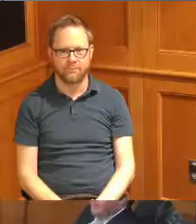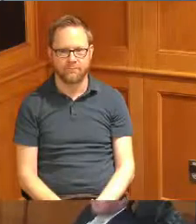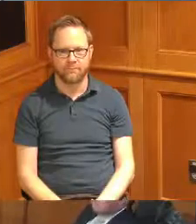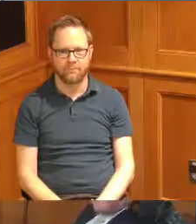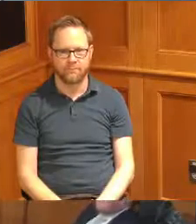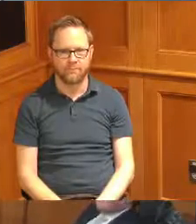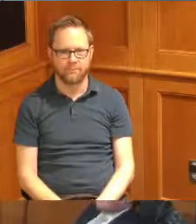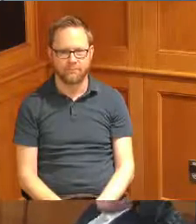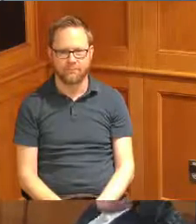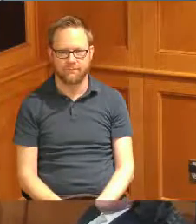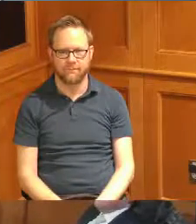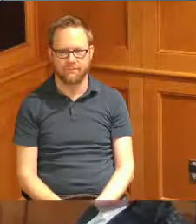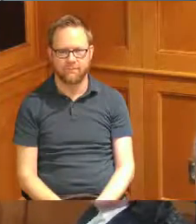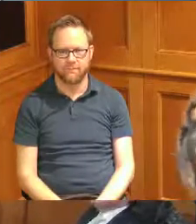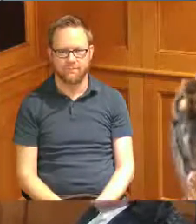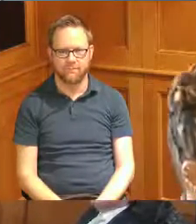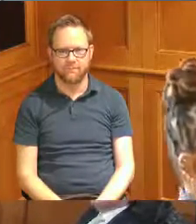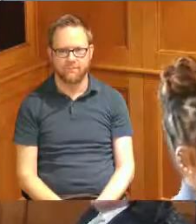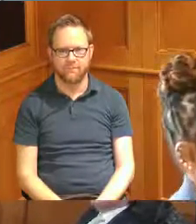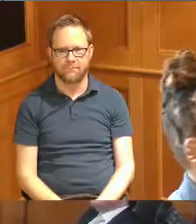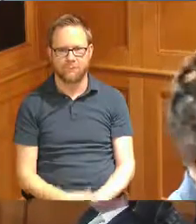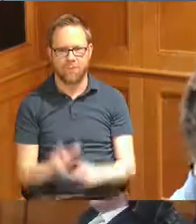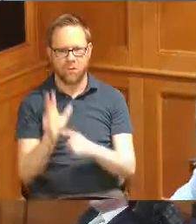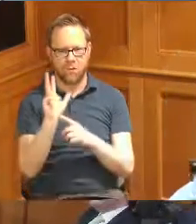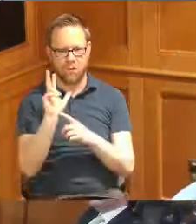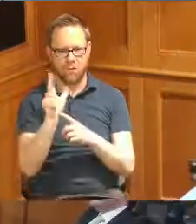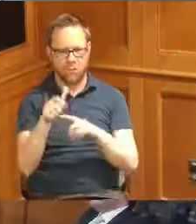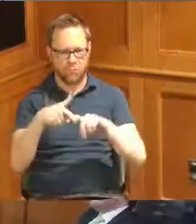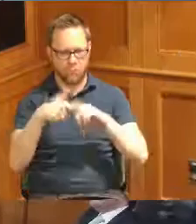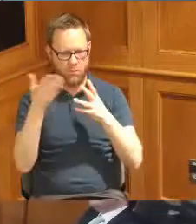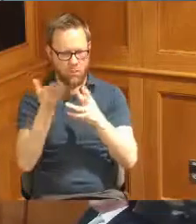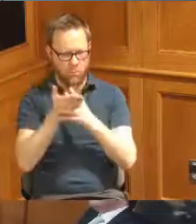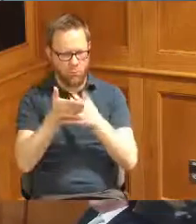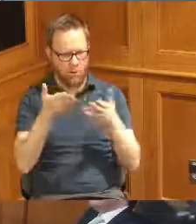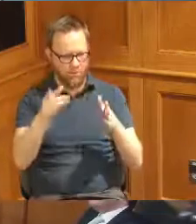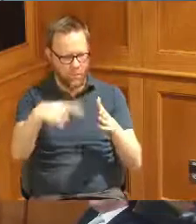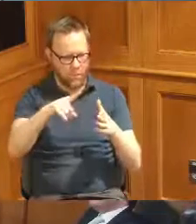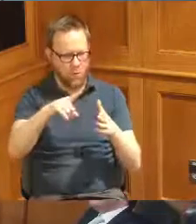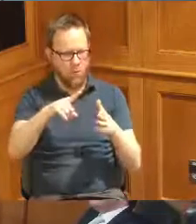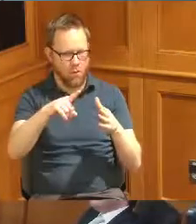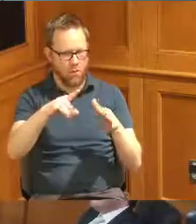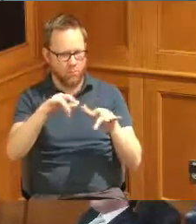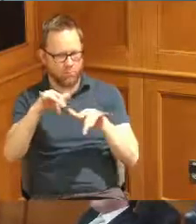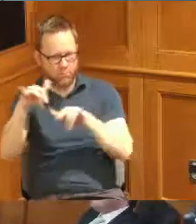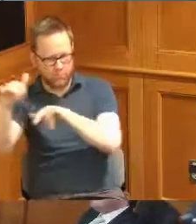we're gonna take a three minute recess to allow y'all to leave out because you know